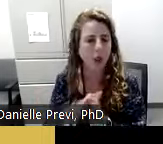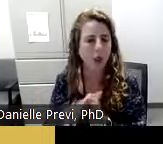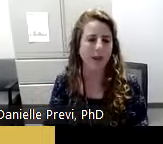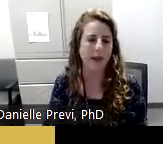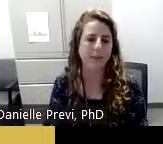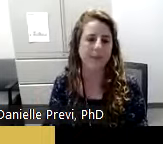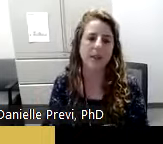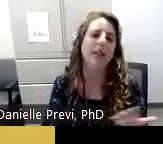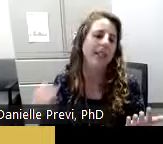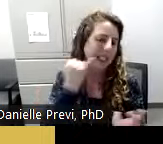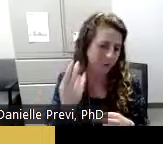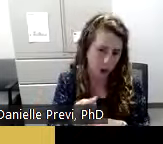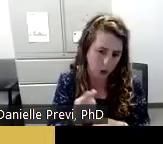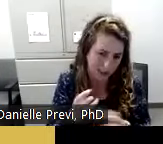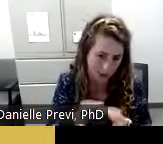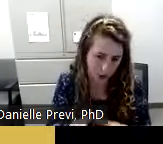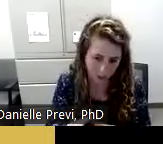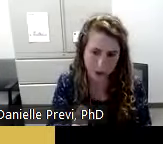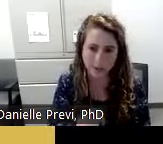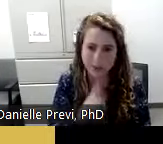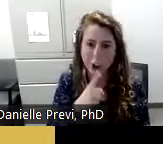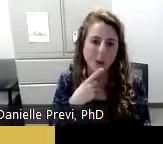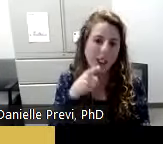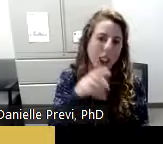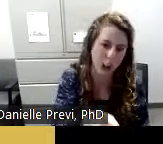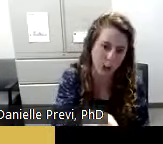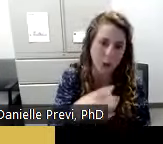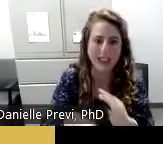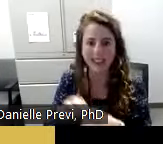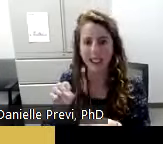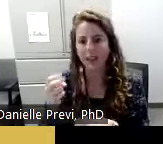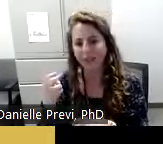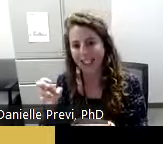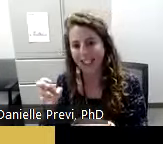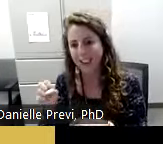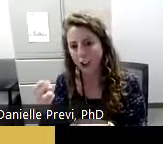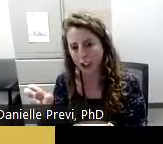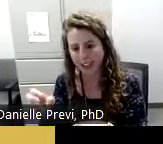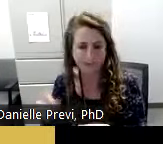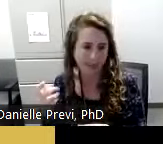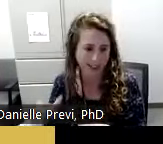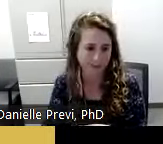question. So definitely document if you see those things. When you’re working with an interpreter,